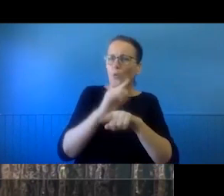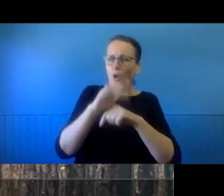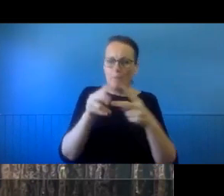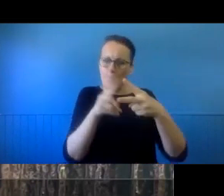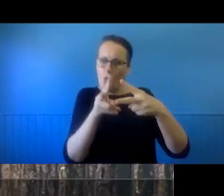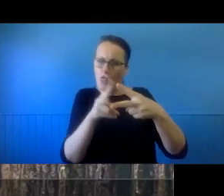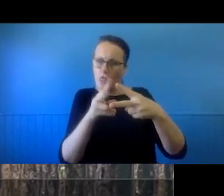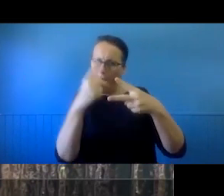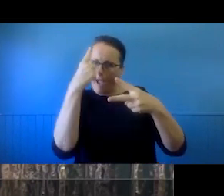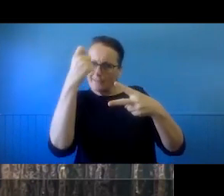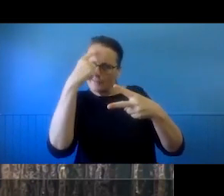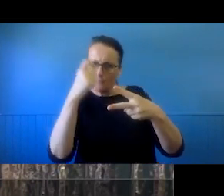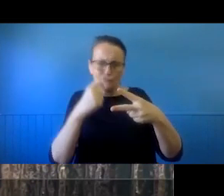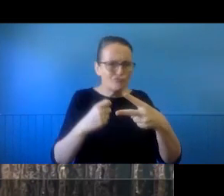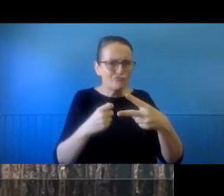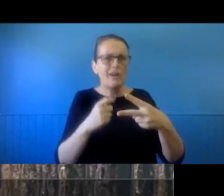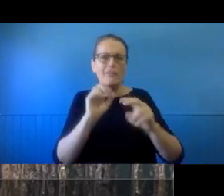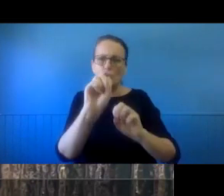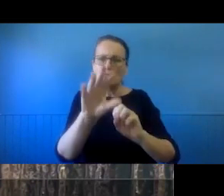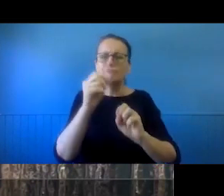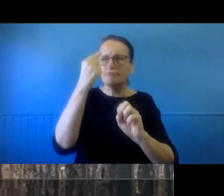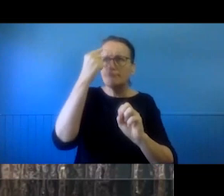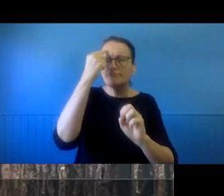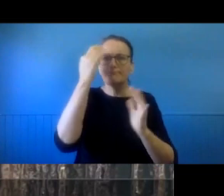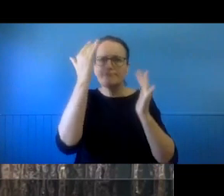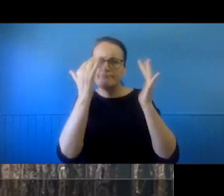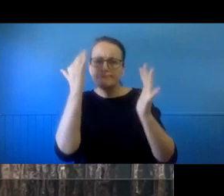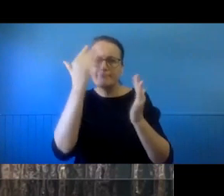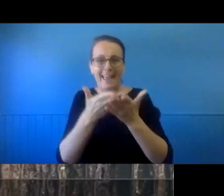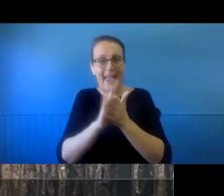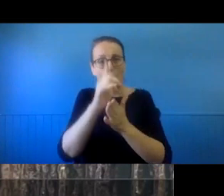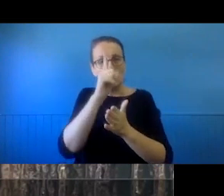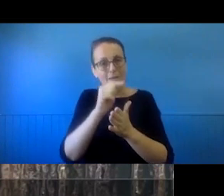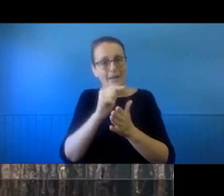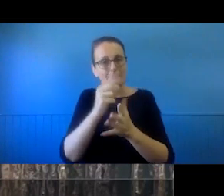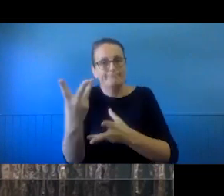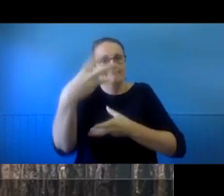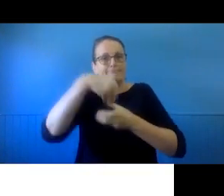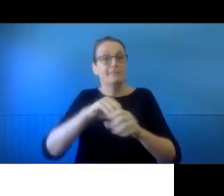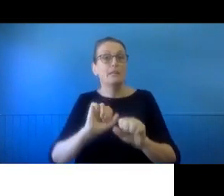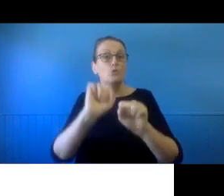hopefully to reflect on them and apply them in your context. >> So